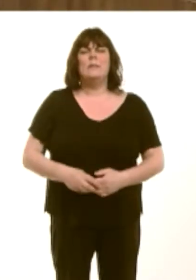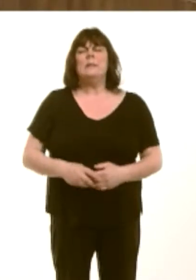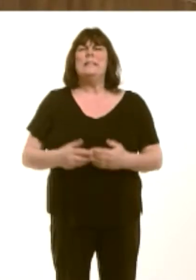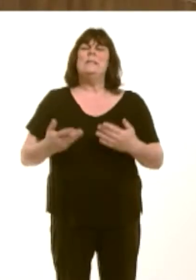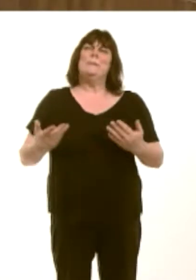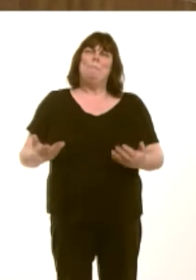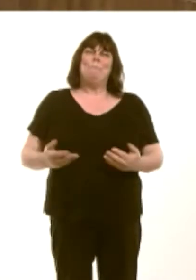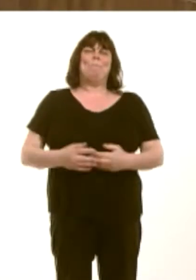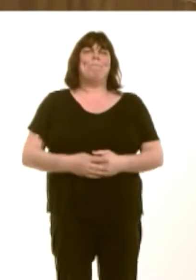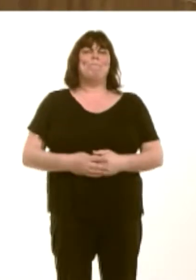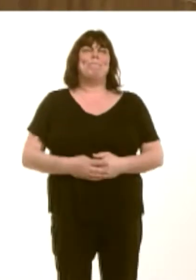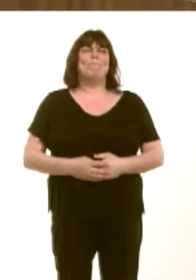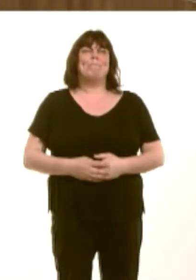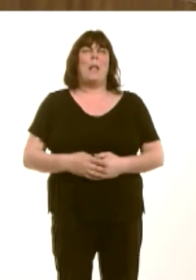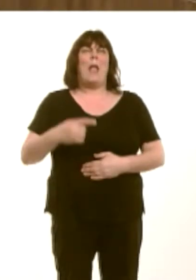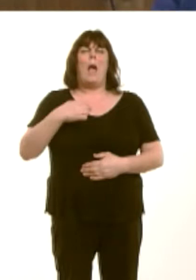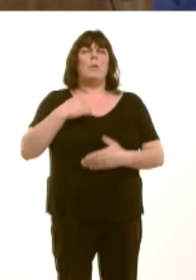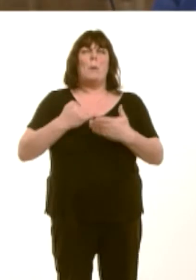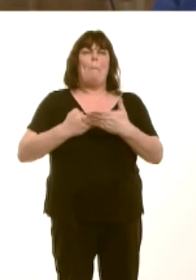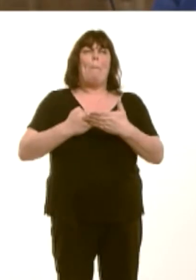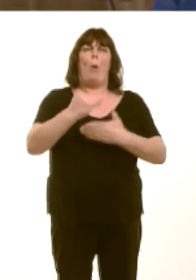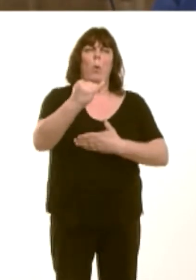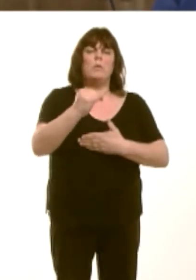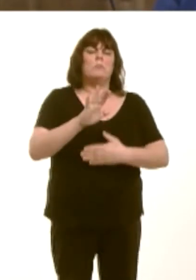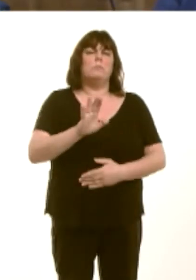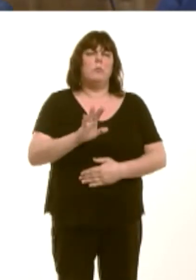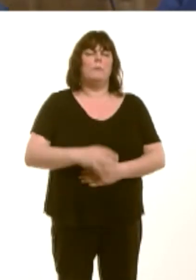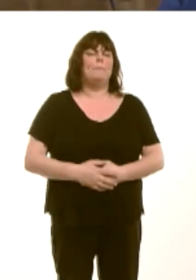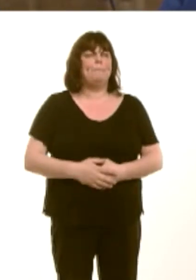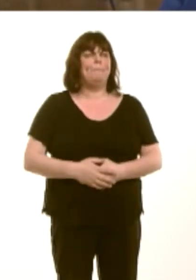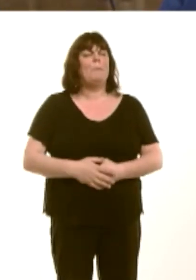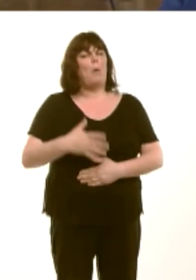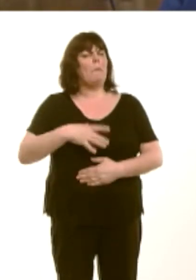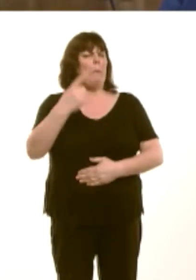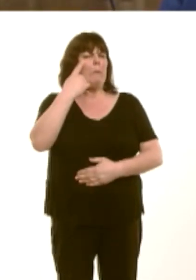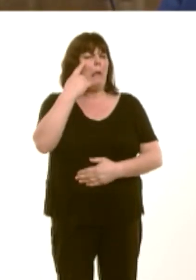that I would be opposed to in principle, and weíd have to see how that would work in practice.